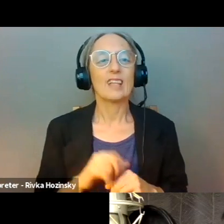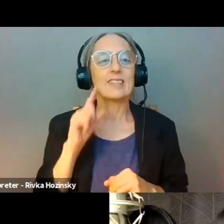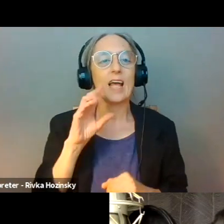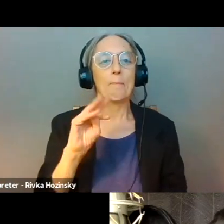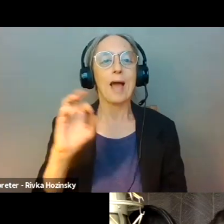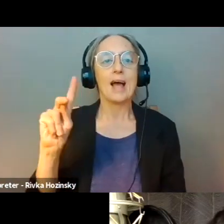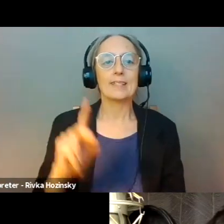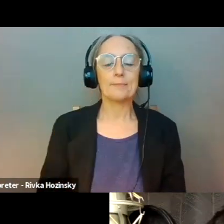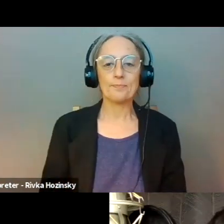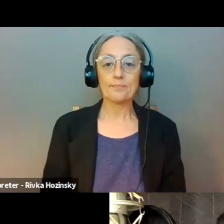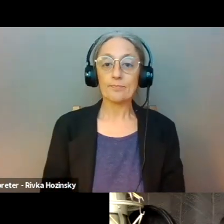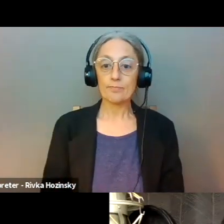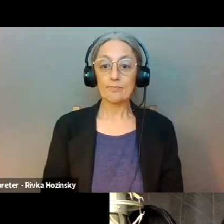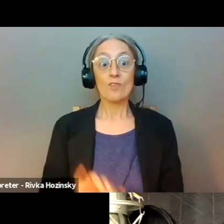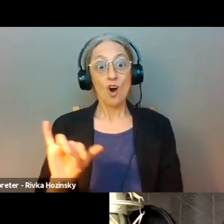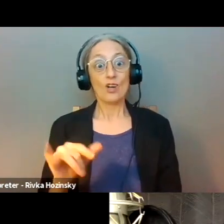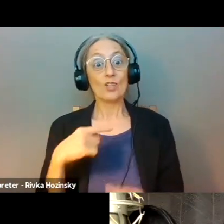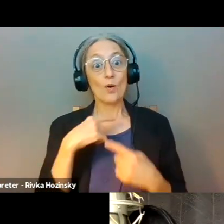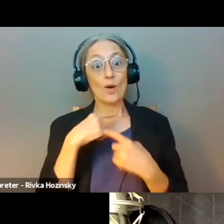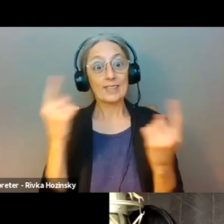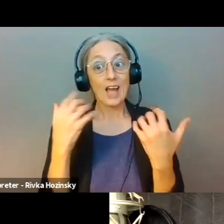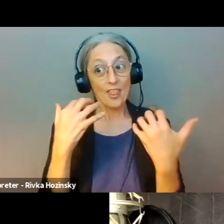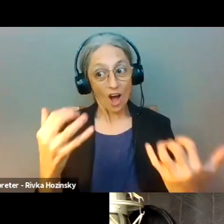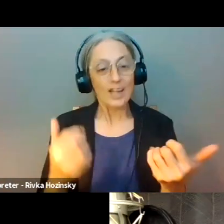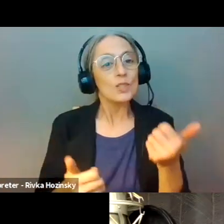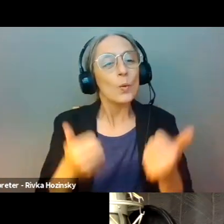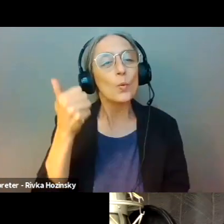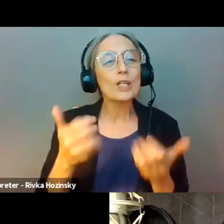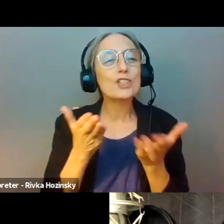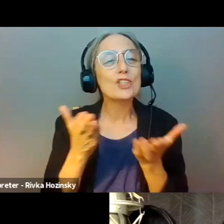you tell your audiences what services you have going on, because,